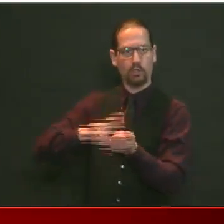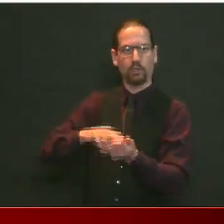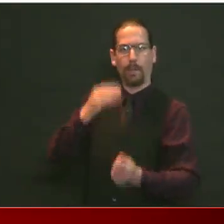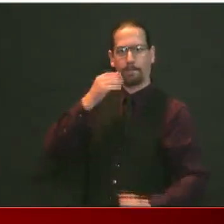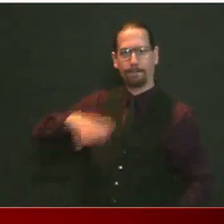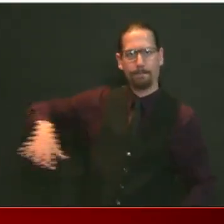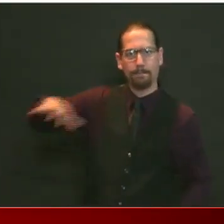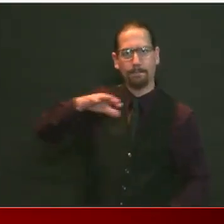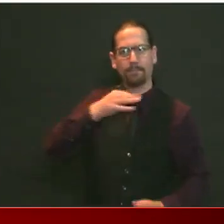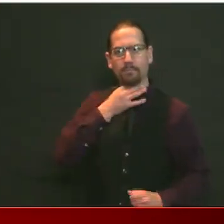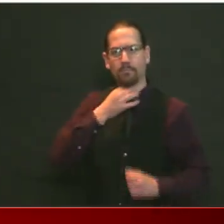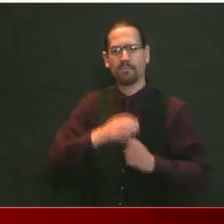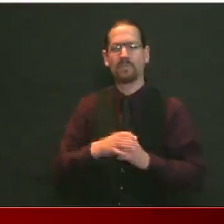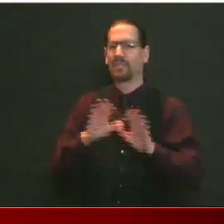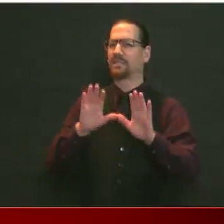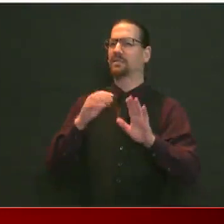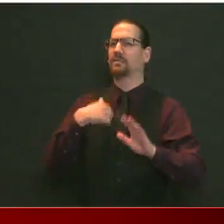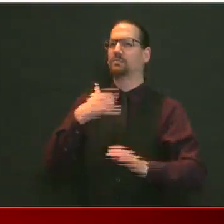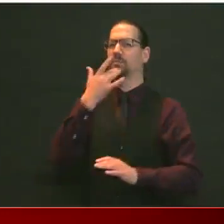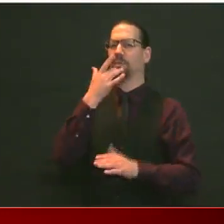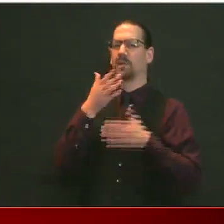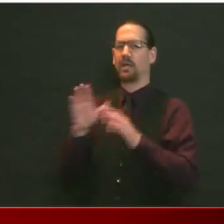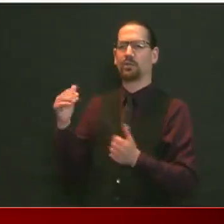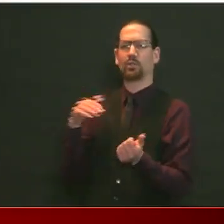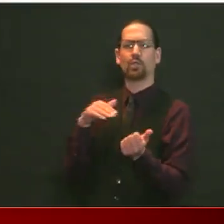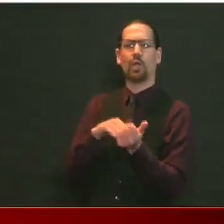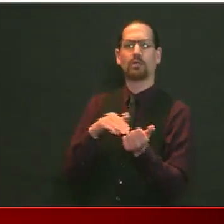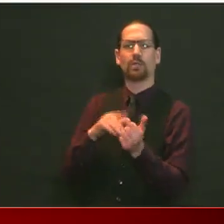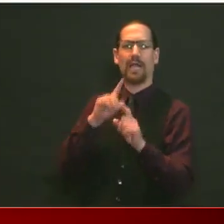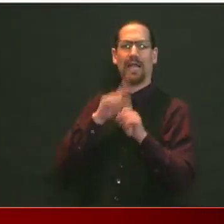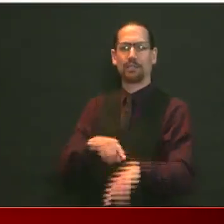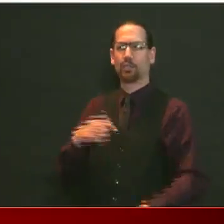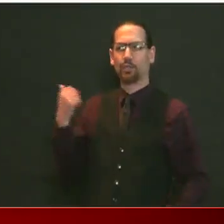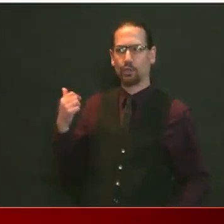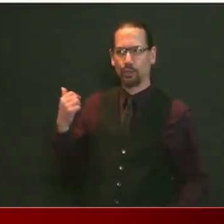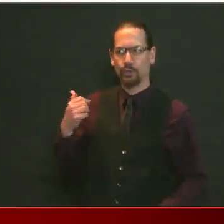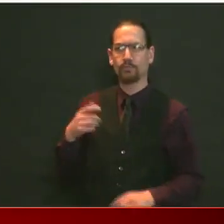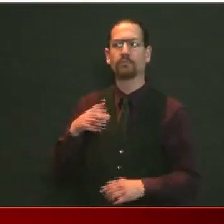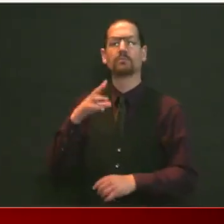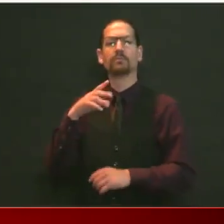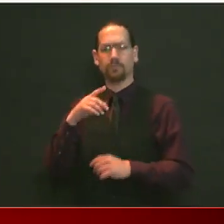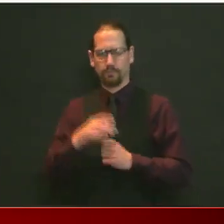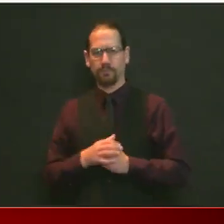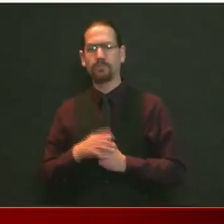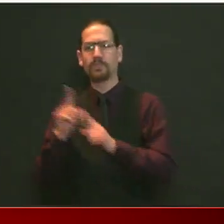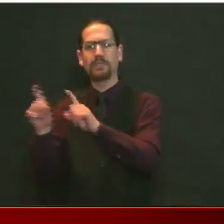RETEST ALL THE RESIDENTS AS WELL? I'M GOING TO LET